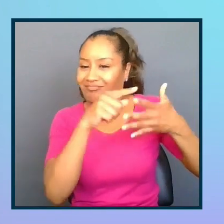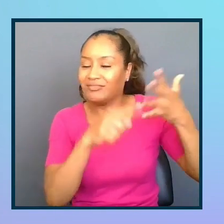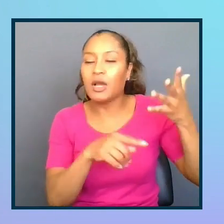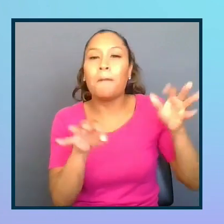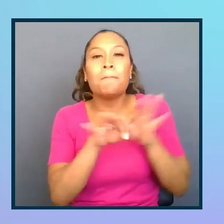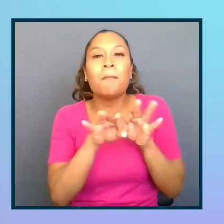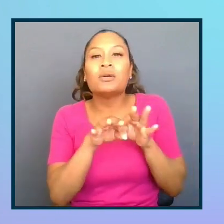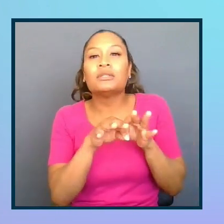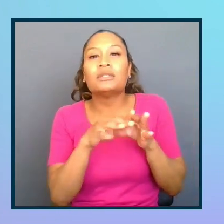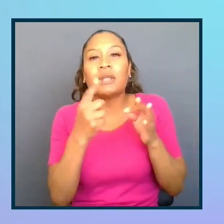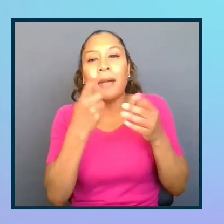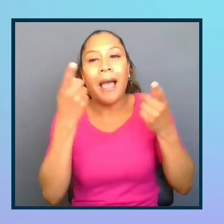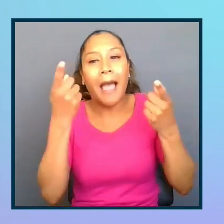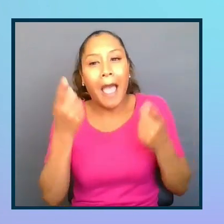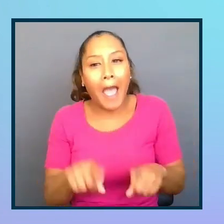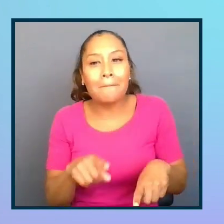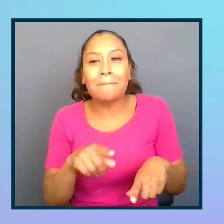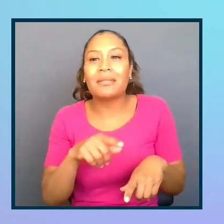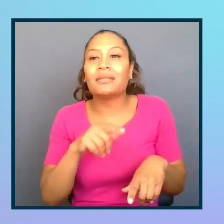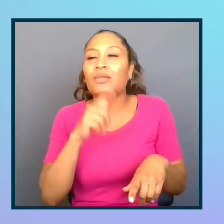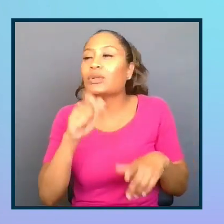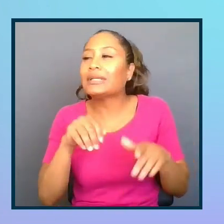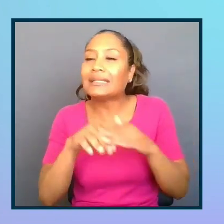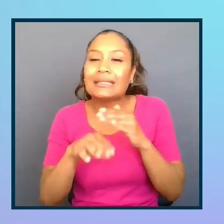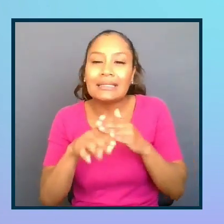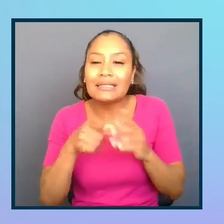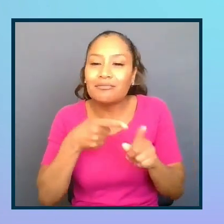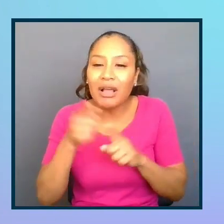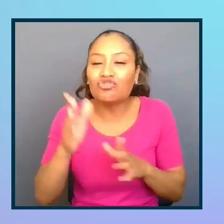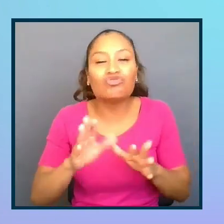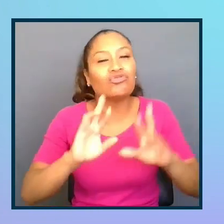and don't need an accessibility specialist in there